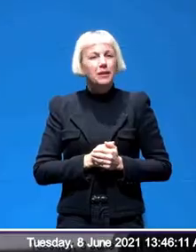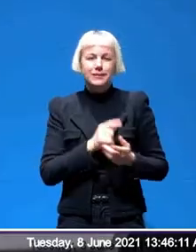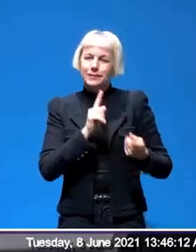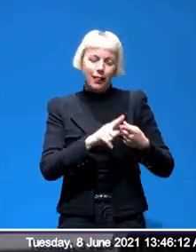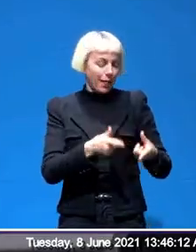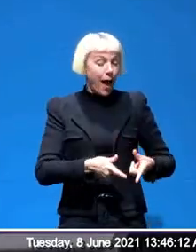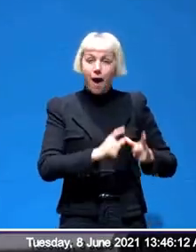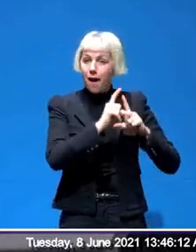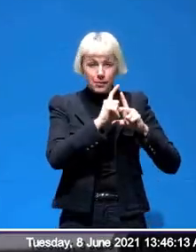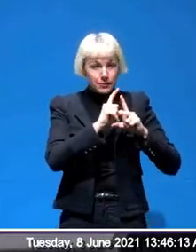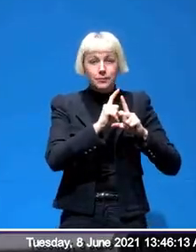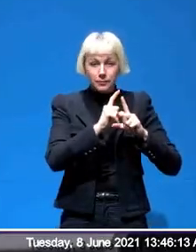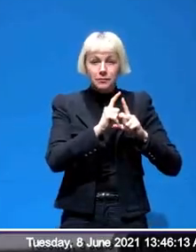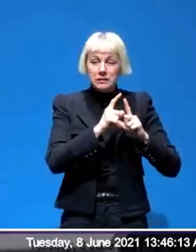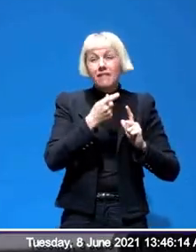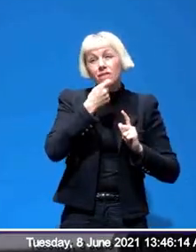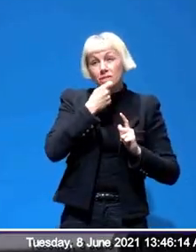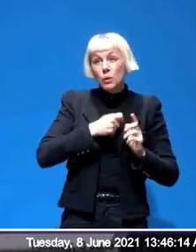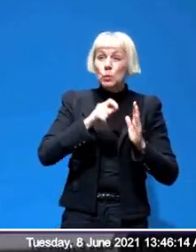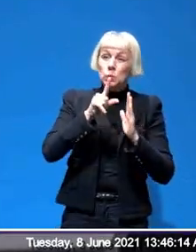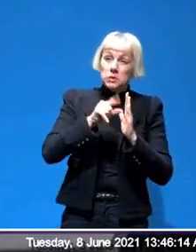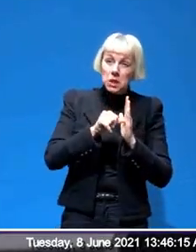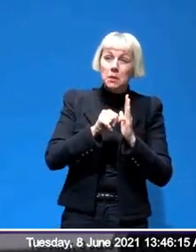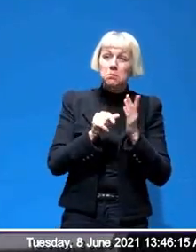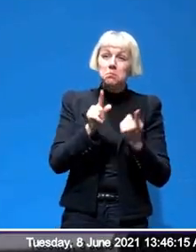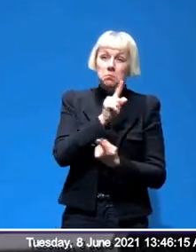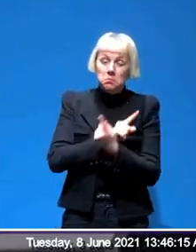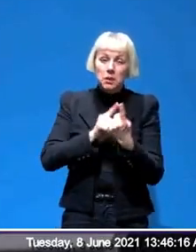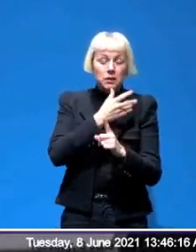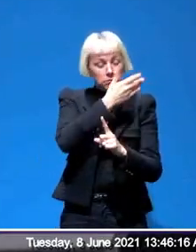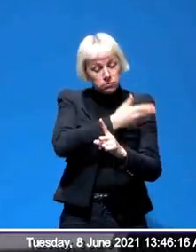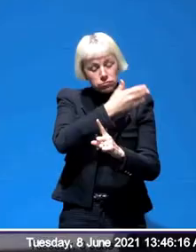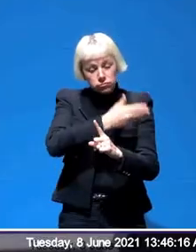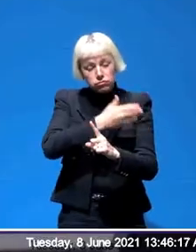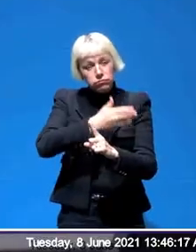It was only probably a couple of meetings in the years I oversaw